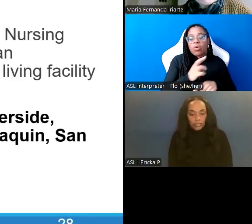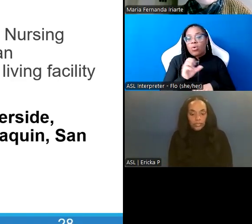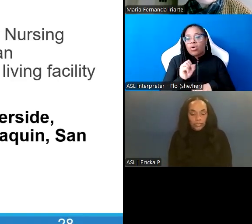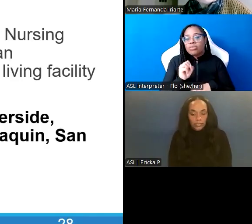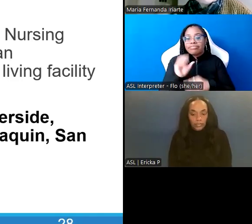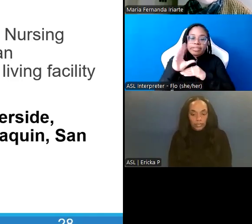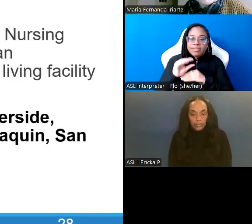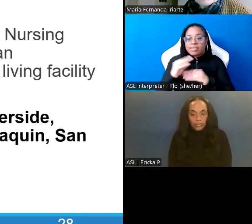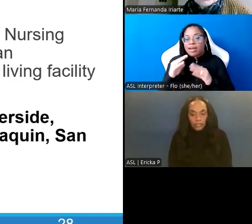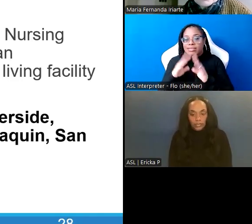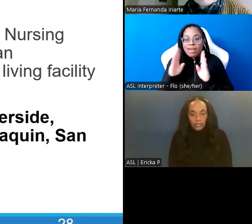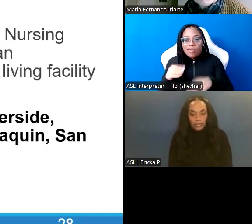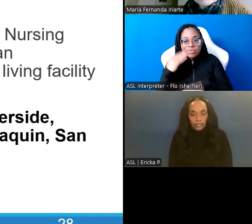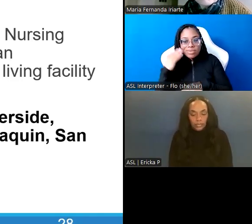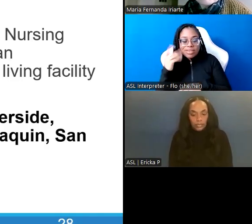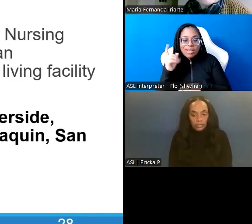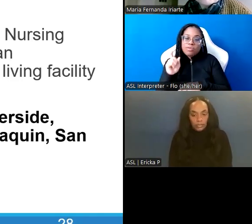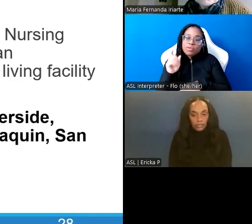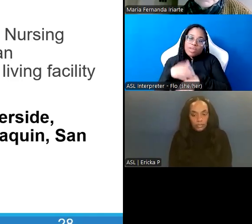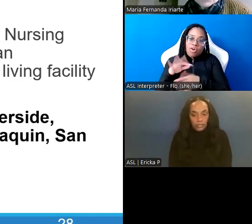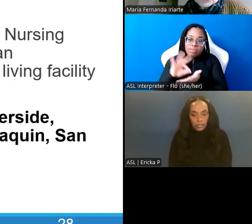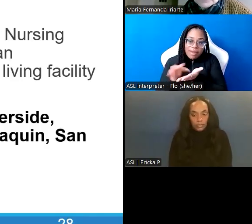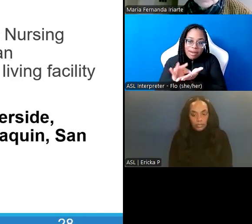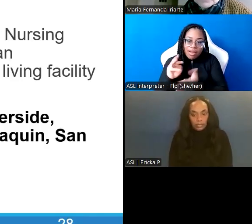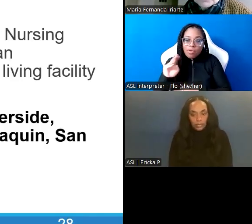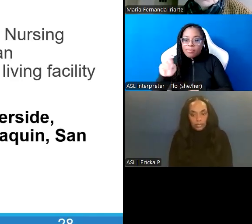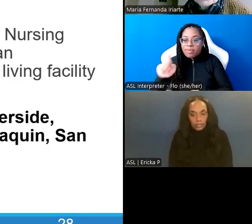Obviously, you've got to be on Medi-Cal aged 21 or older.